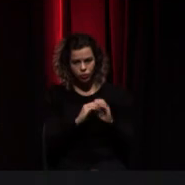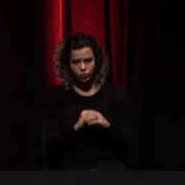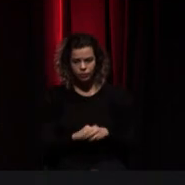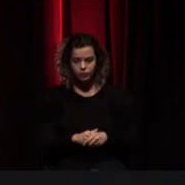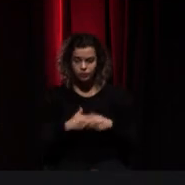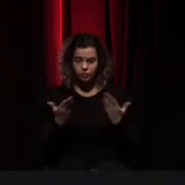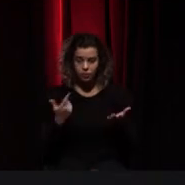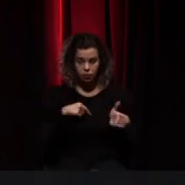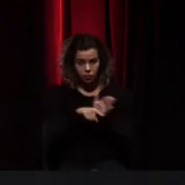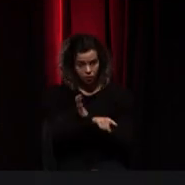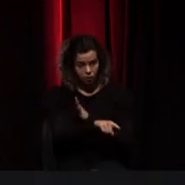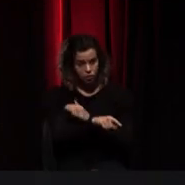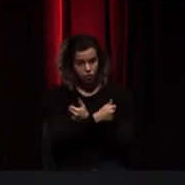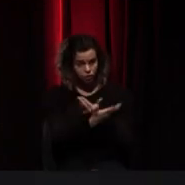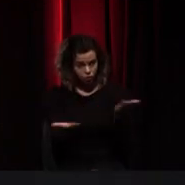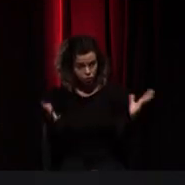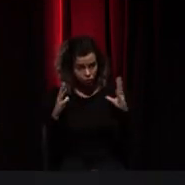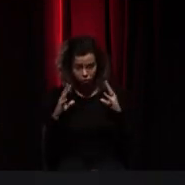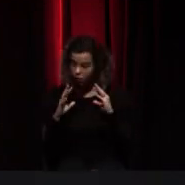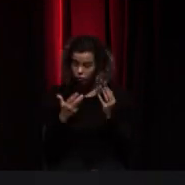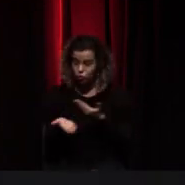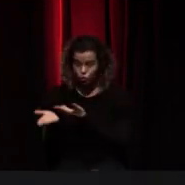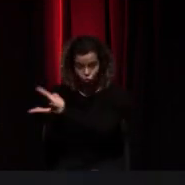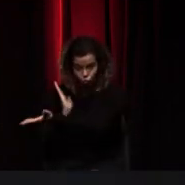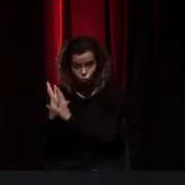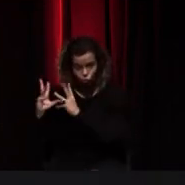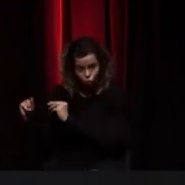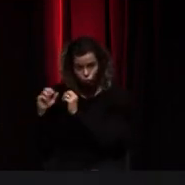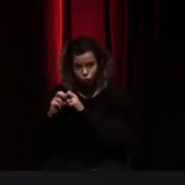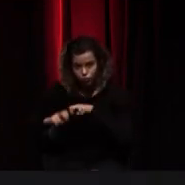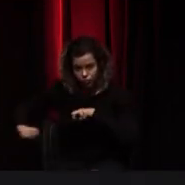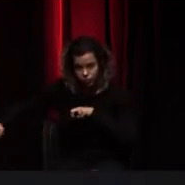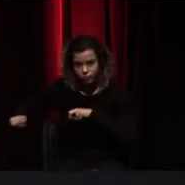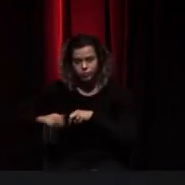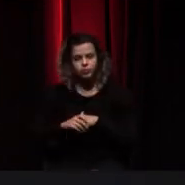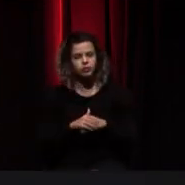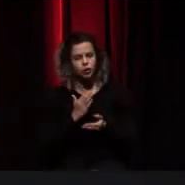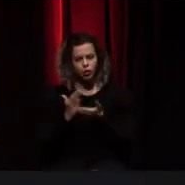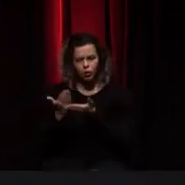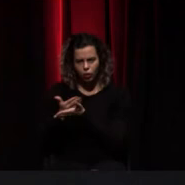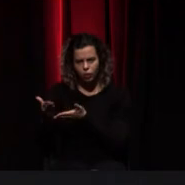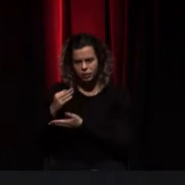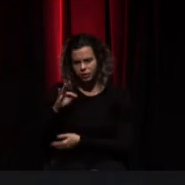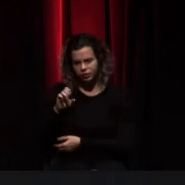And there is a question for all the panelists here. Can we start with you, Felipe?